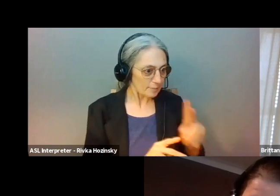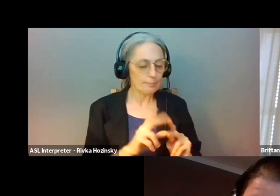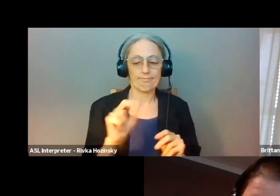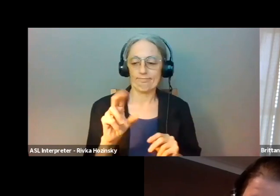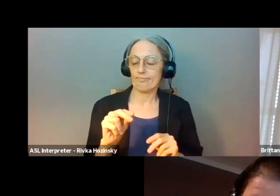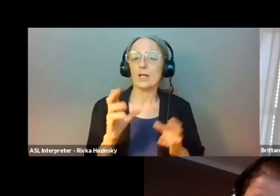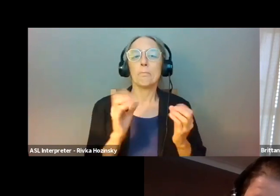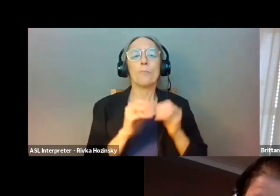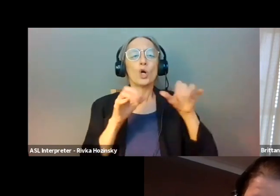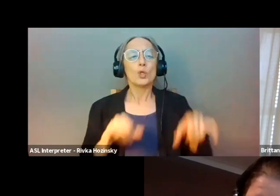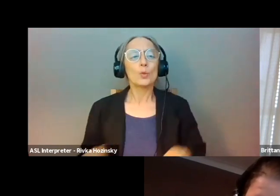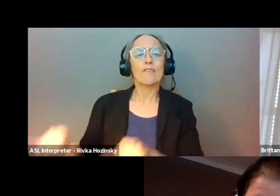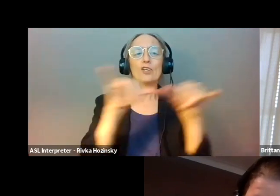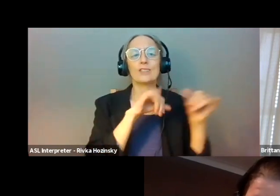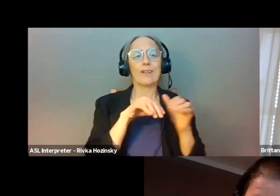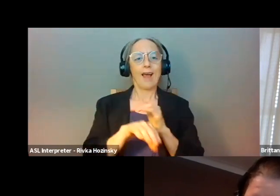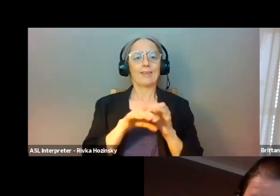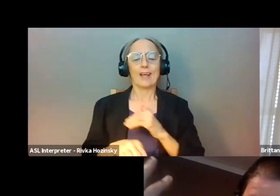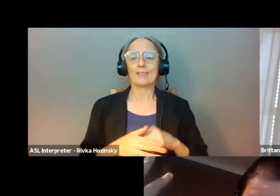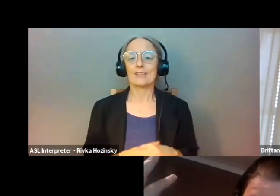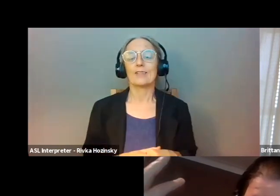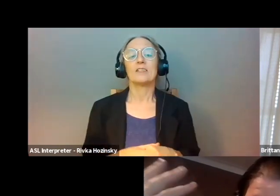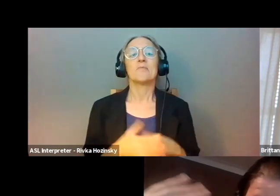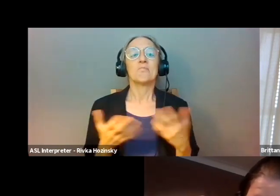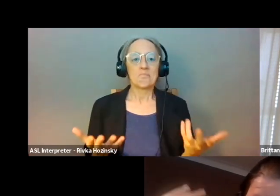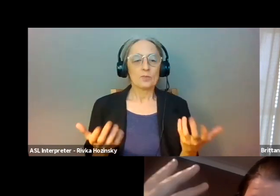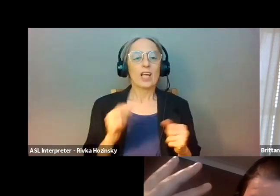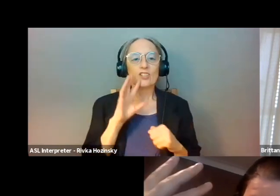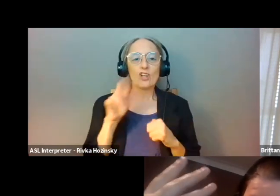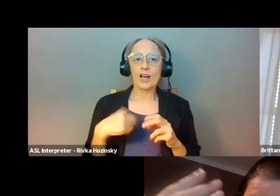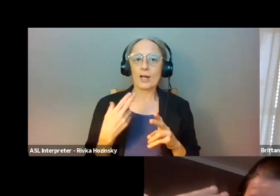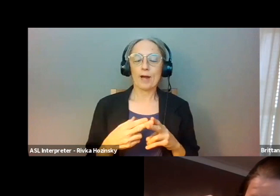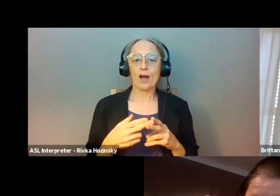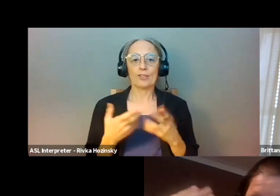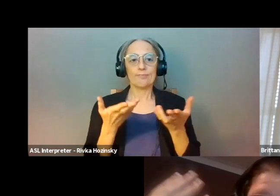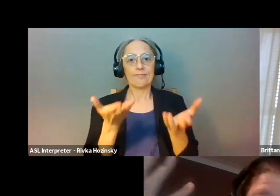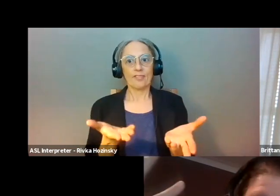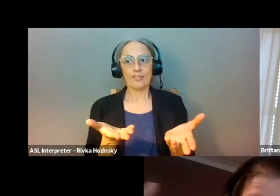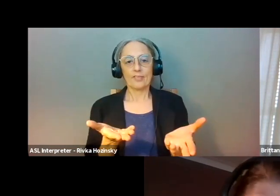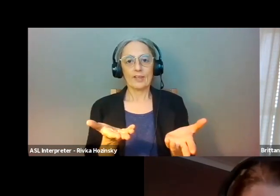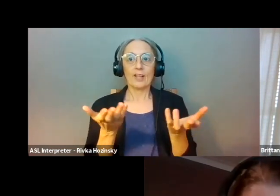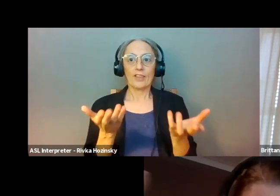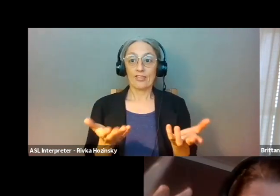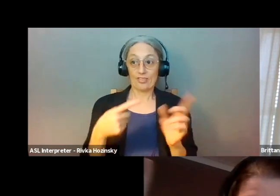So really trying to have these conversations through the context of this is a feature that all audiences can